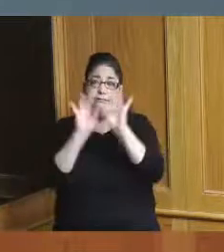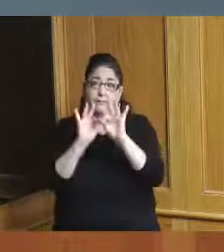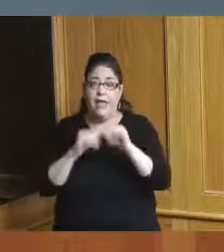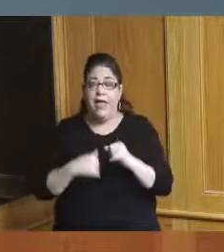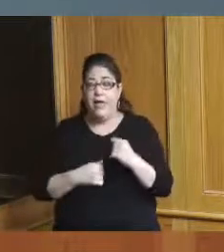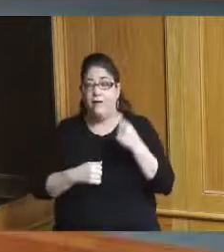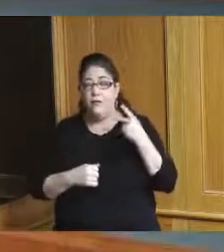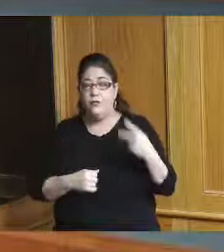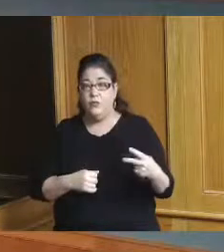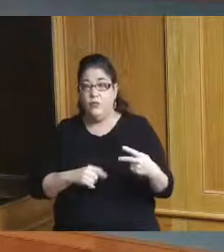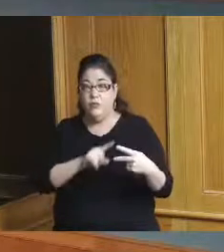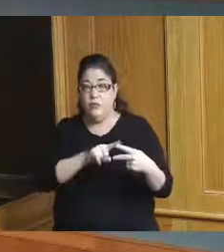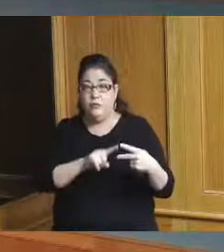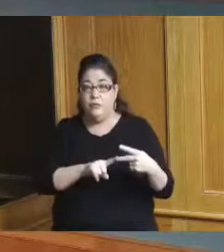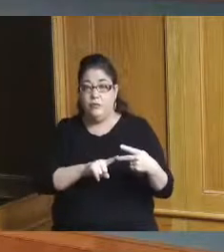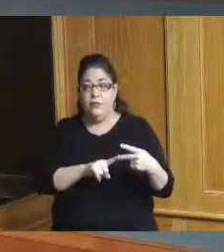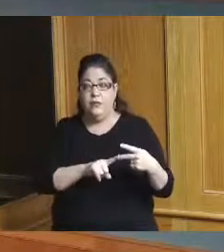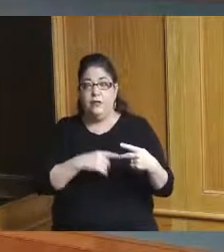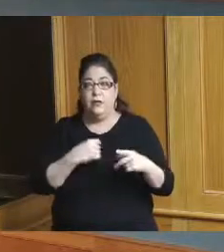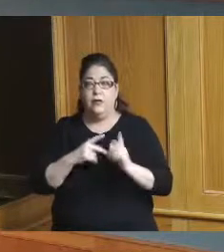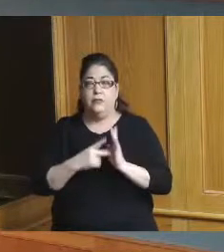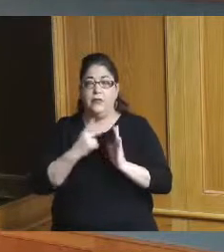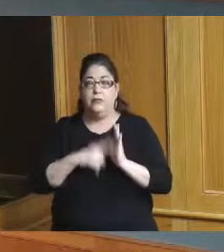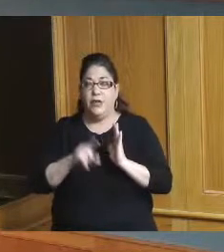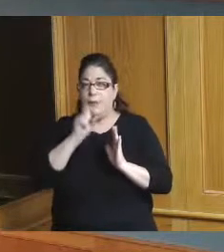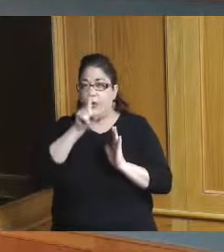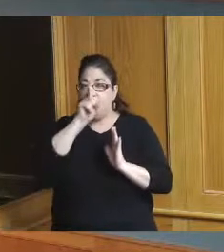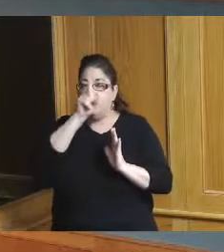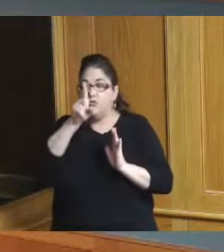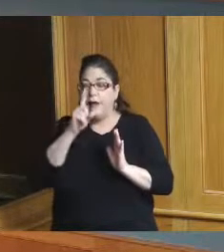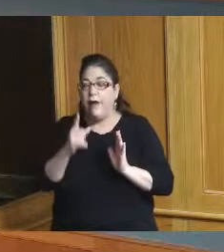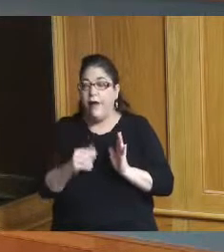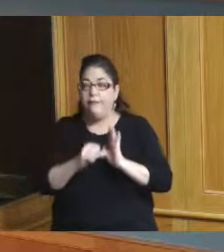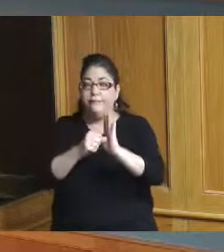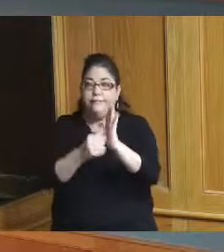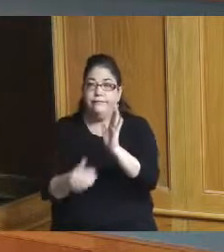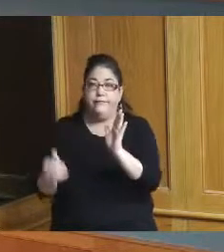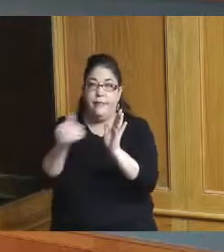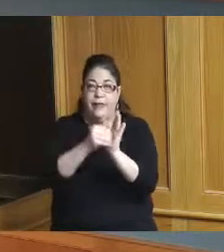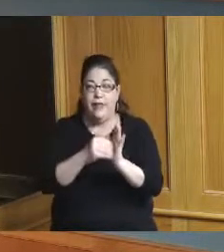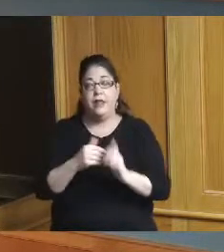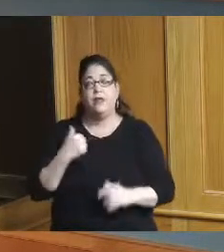wanted to make sure and I'm sure I just want to make put it out there again as we are looking at